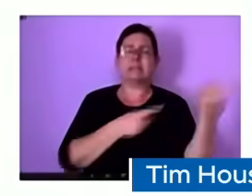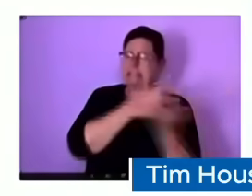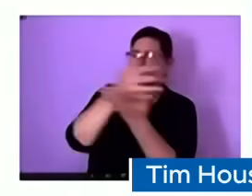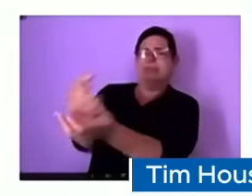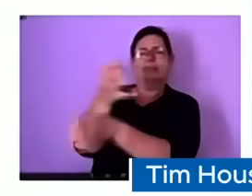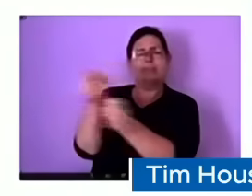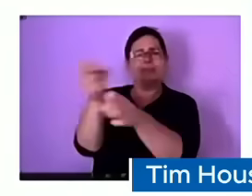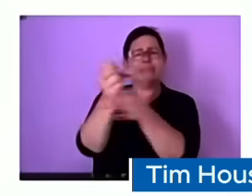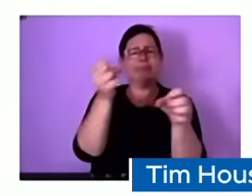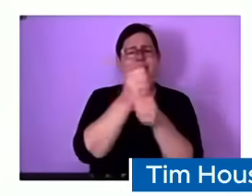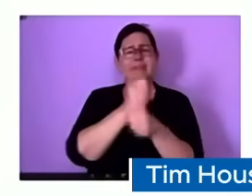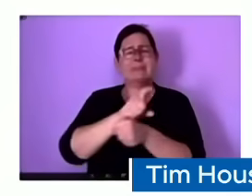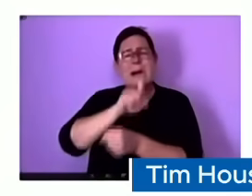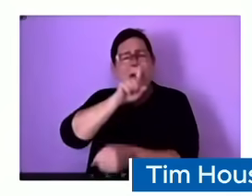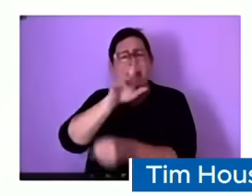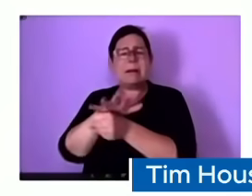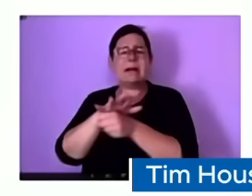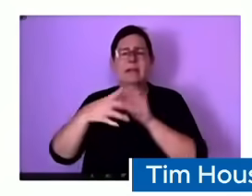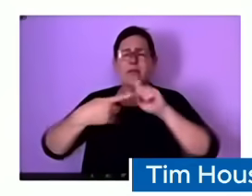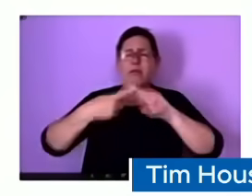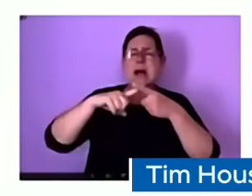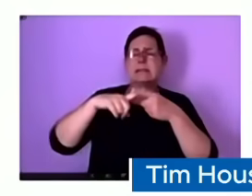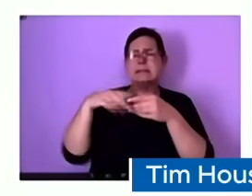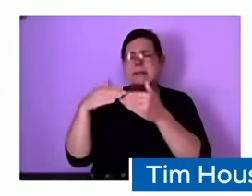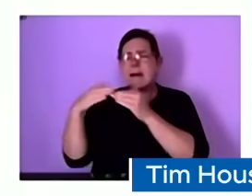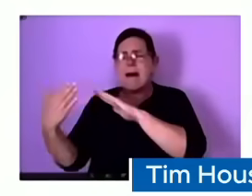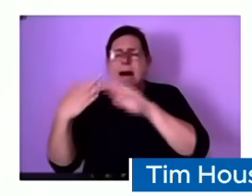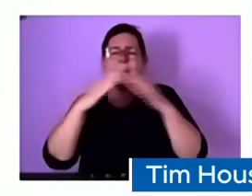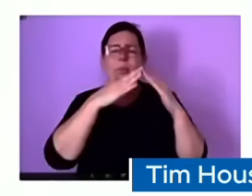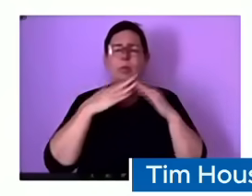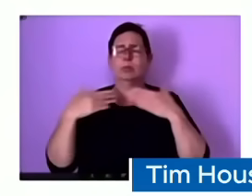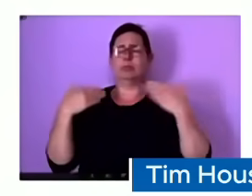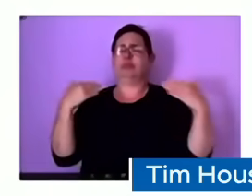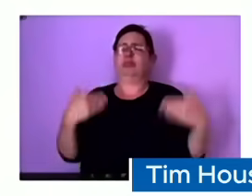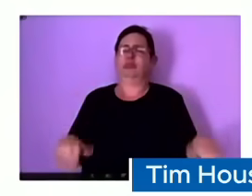THANK YOU FOR THE WORK THAT YOU